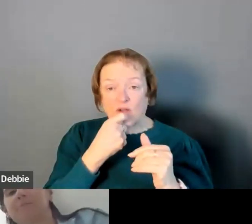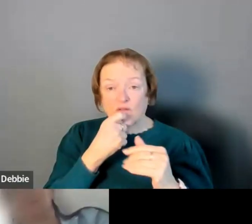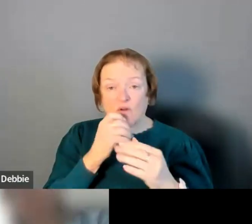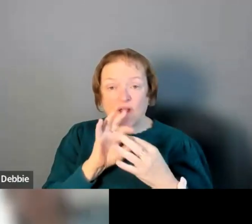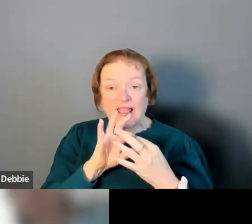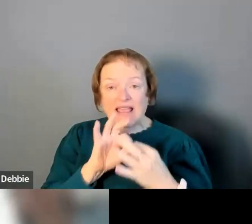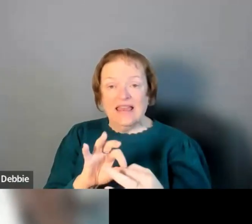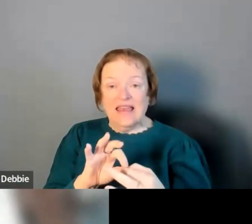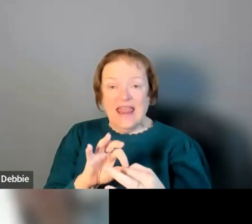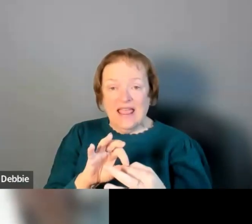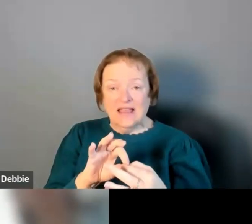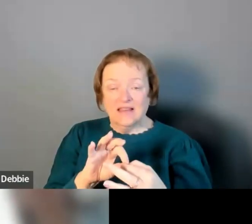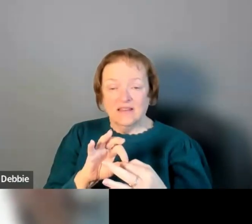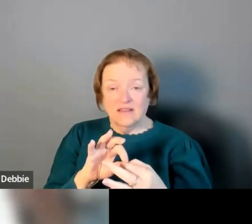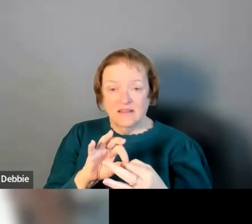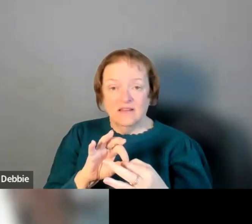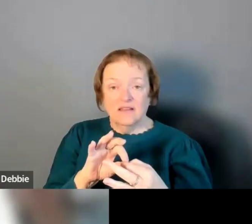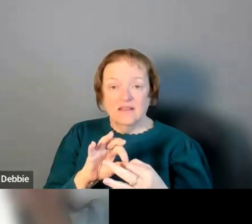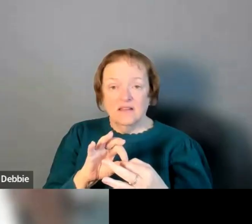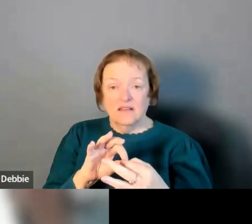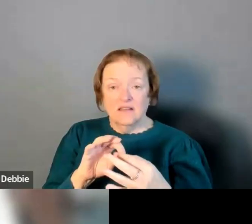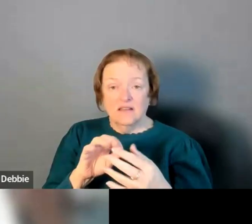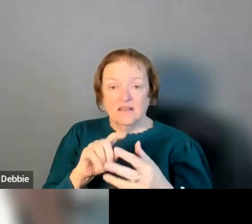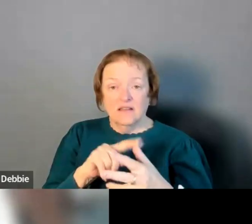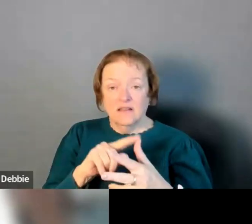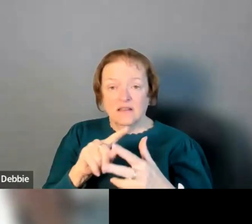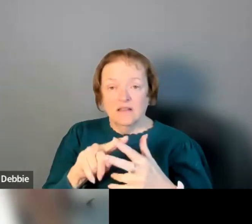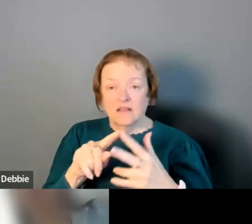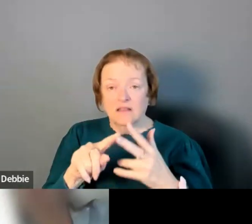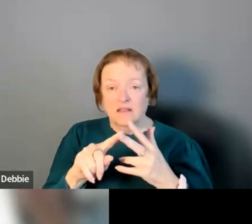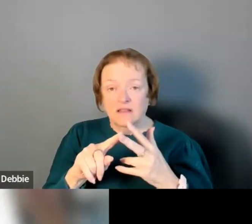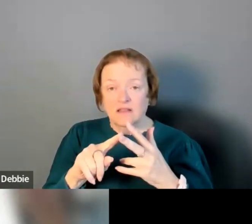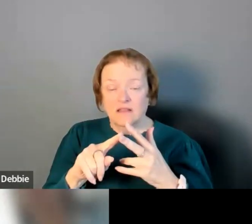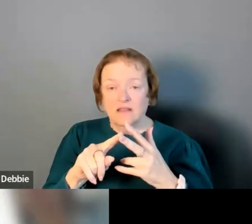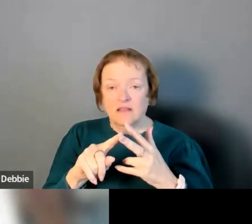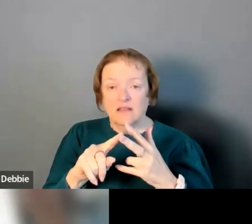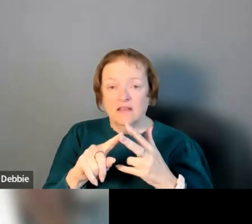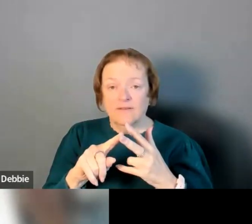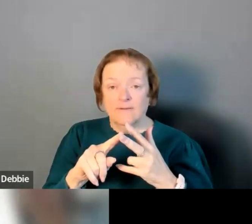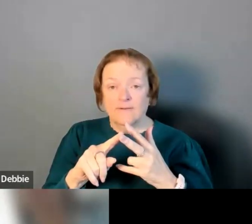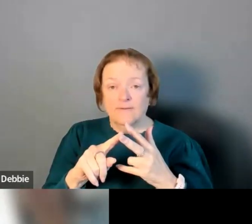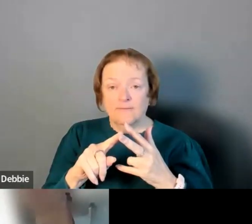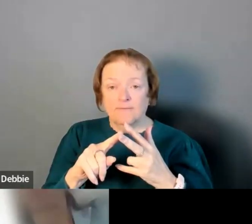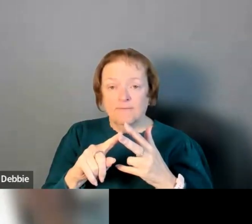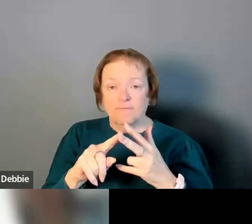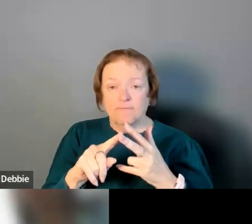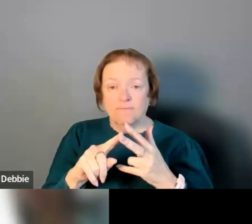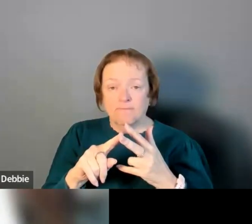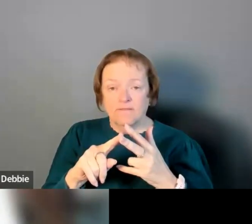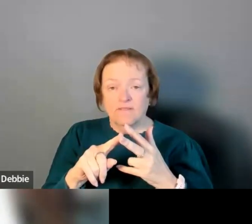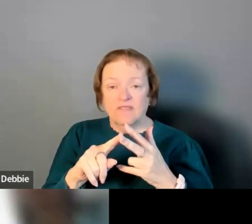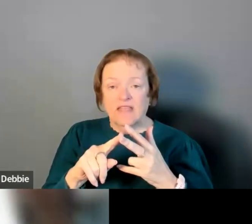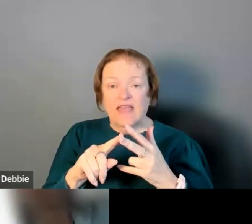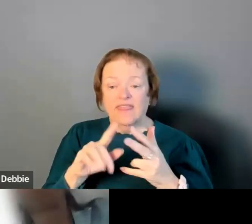And if I hit Come on! If I hit connect